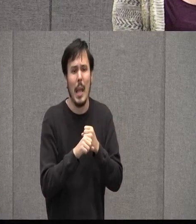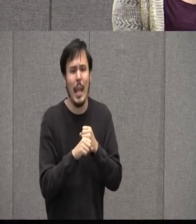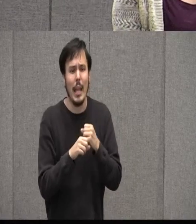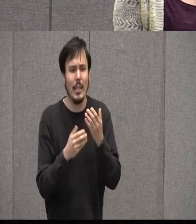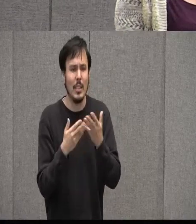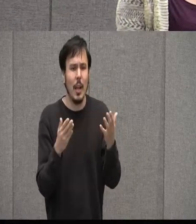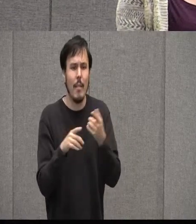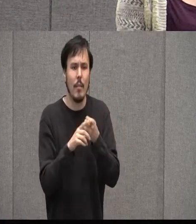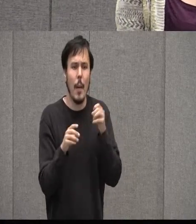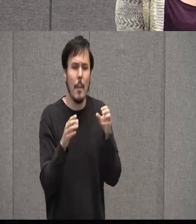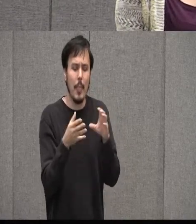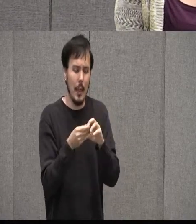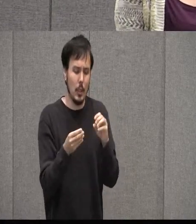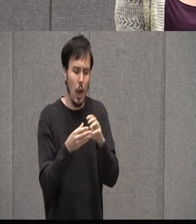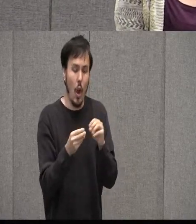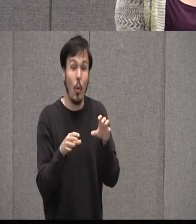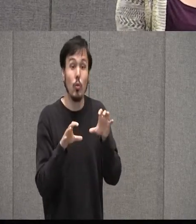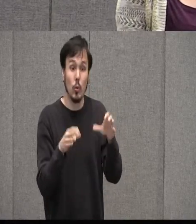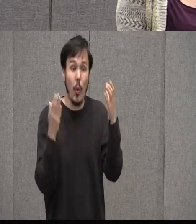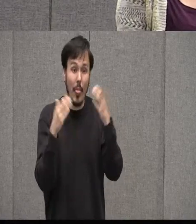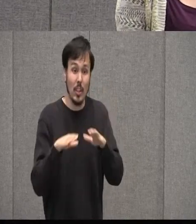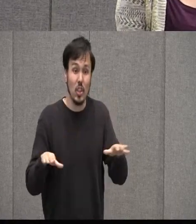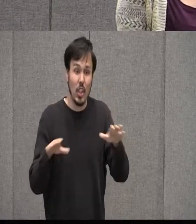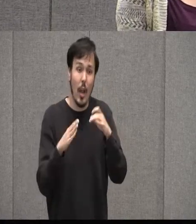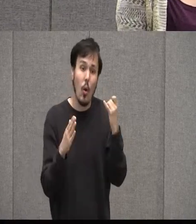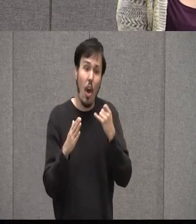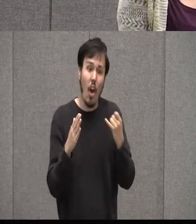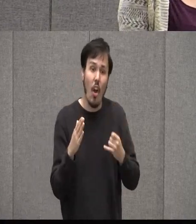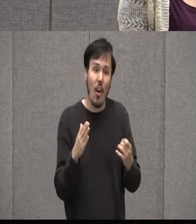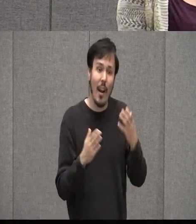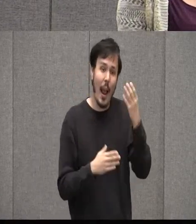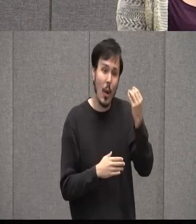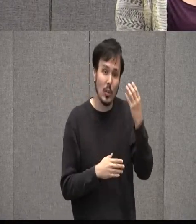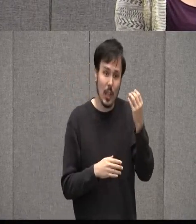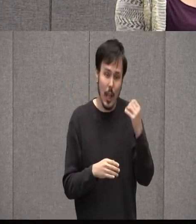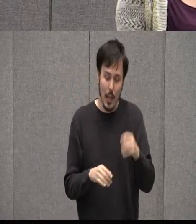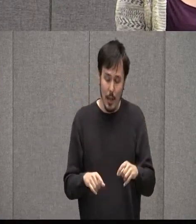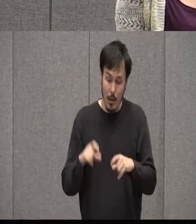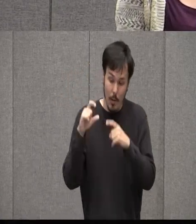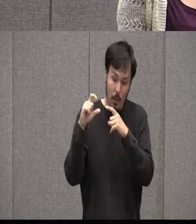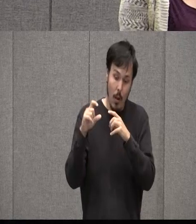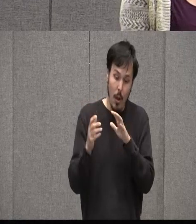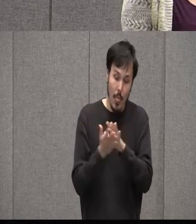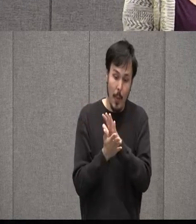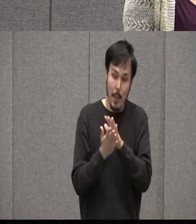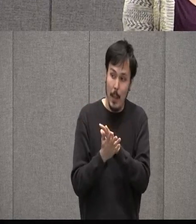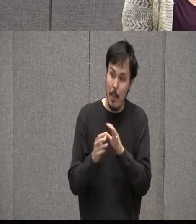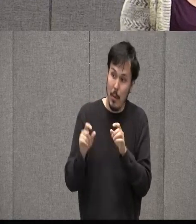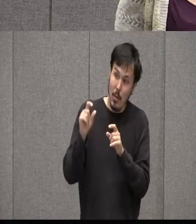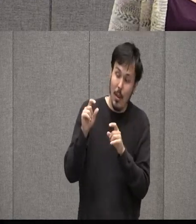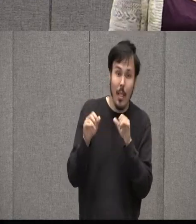and do the shadow art with them outside and hold them up on the paper. Absolutely. Those would be fun, oh-- - Yes you could.